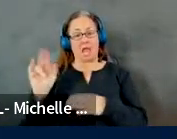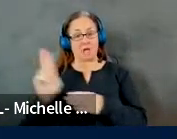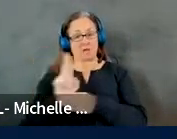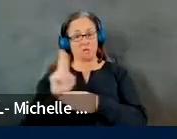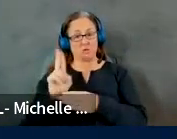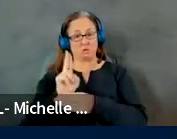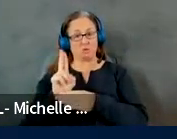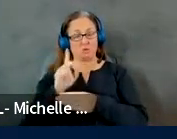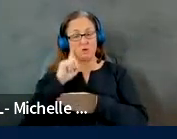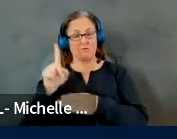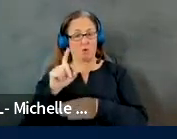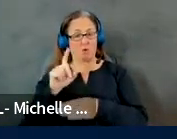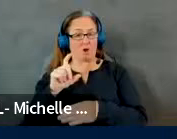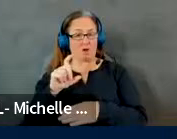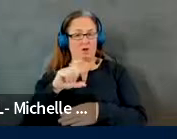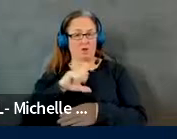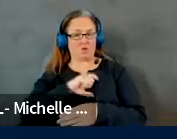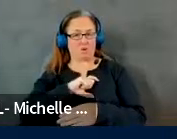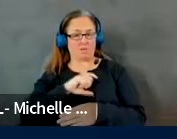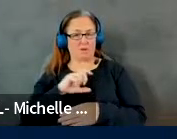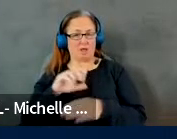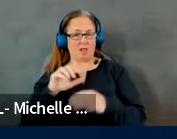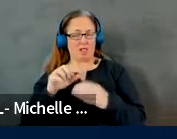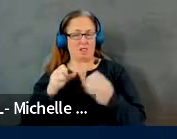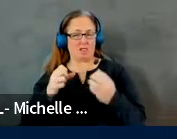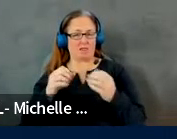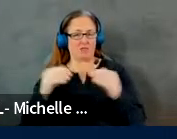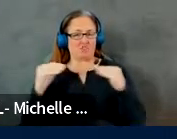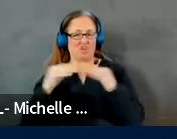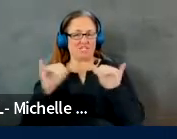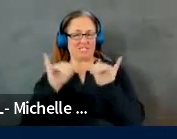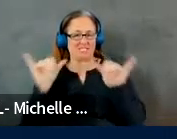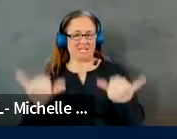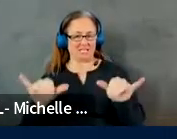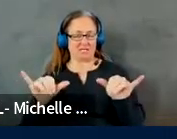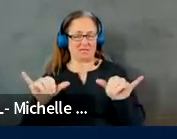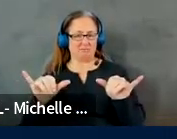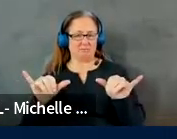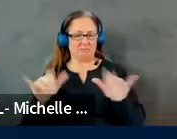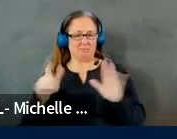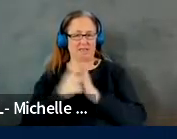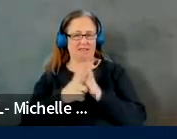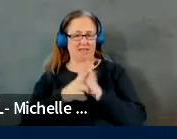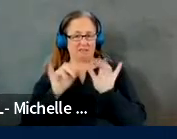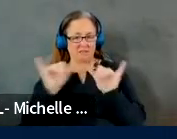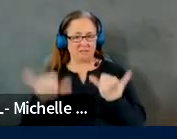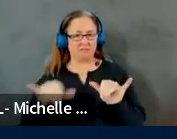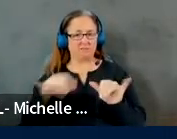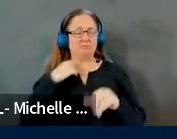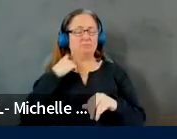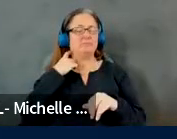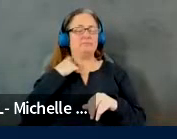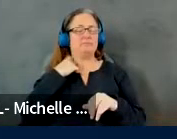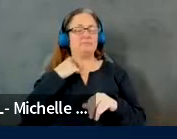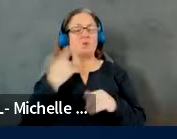in the criminal justice system and legal systems, and so one thing that you want to highlight was